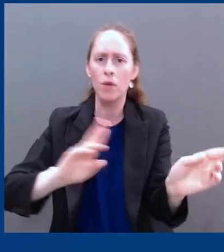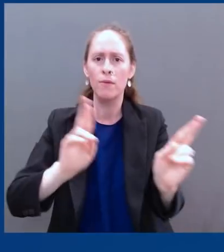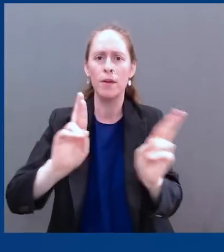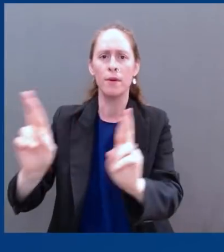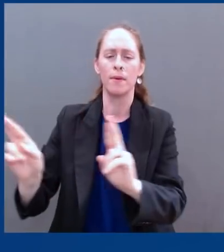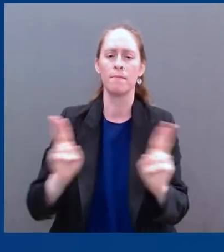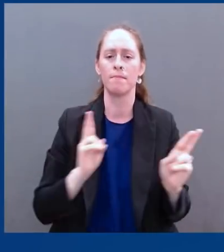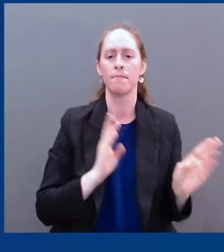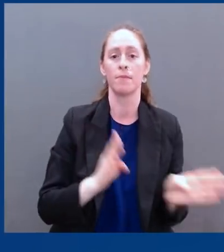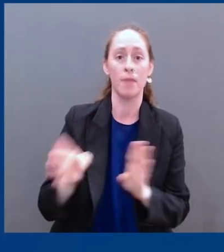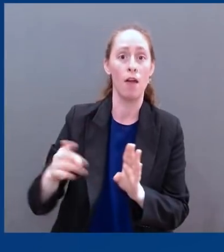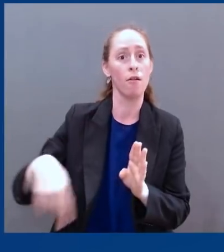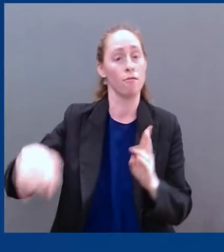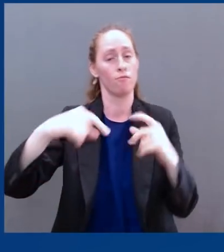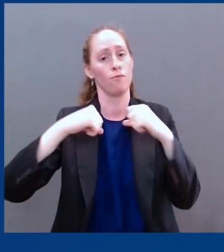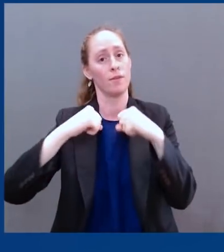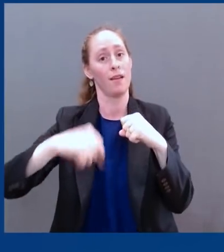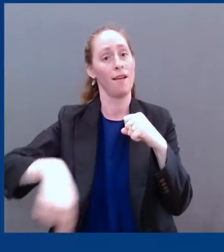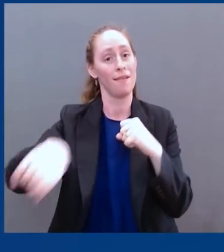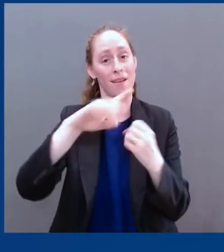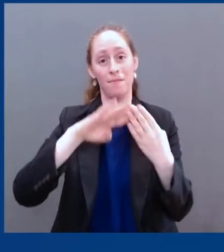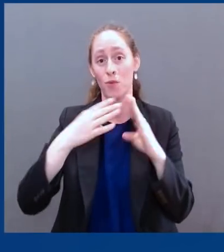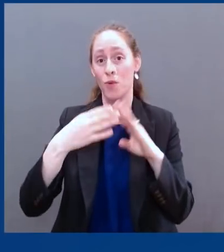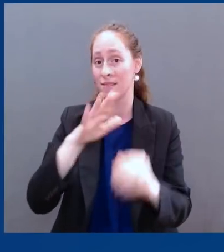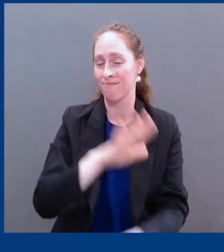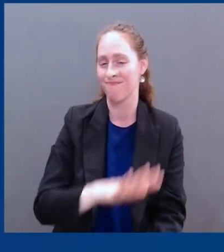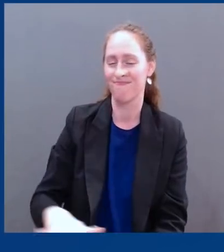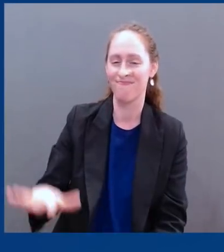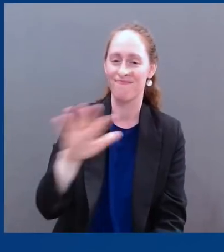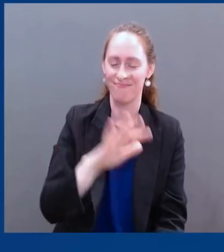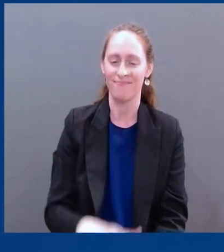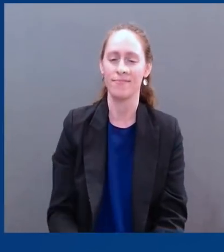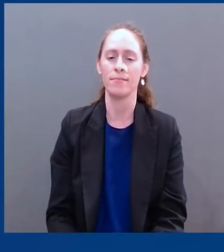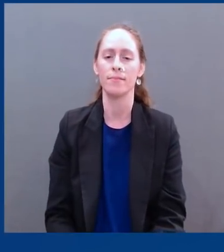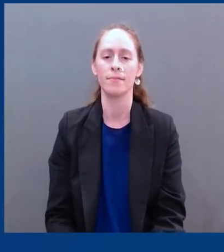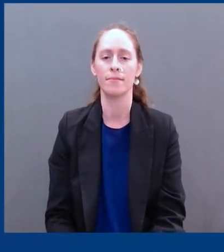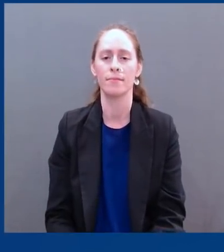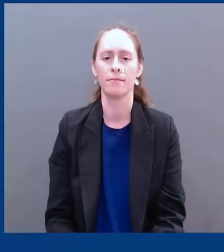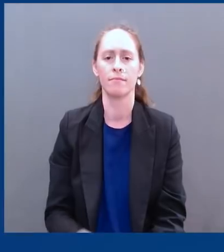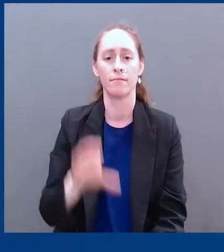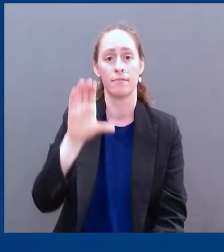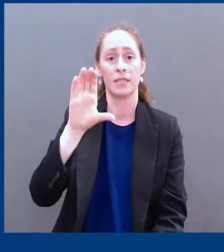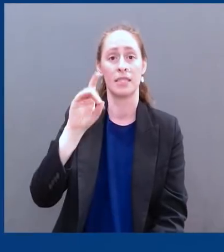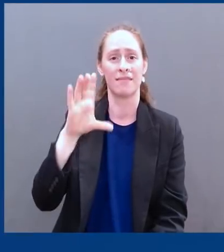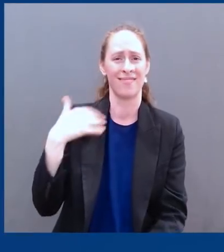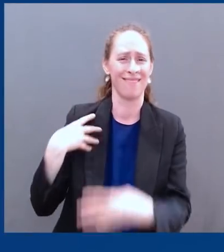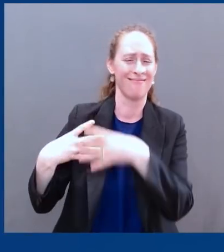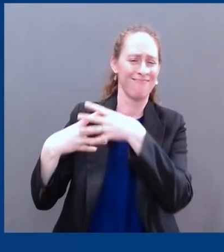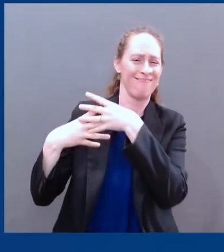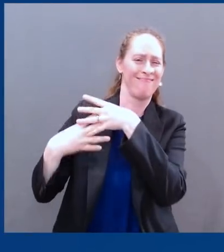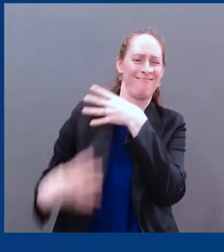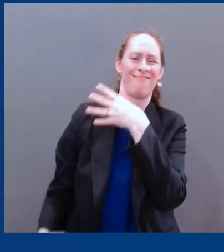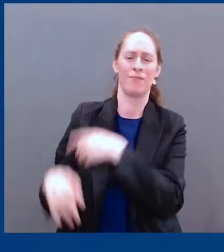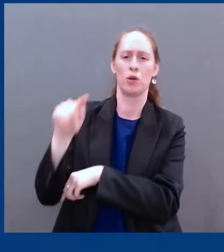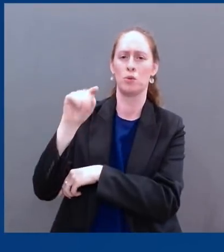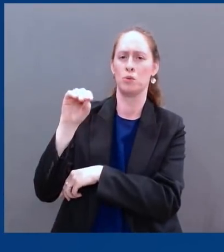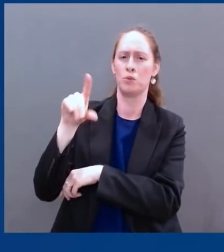CDC will continue to use all of the tools in our toolbox to closely keep an eye on any increase in COVID-19 in communities,